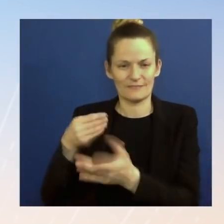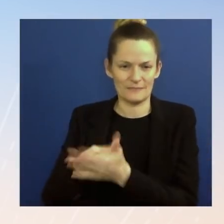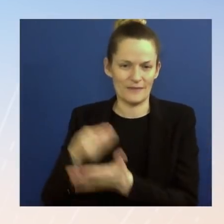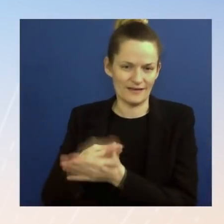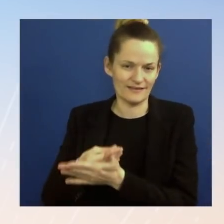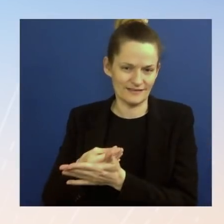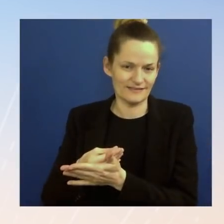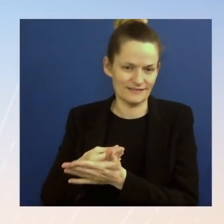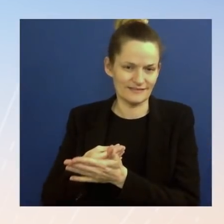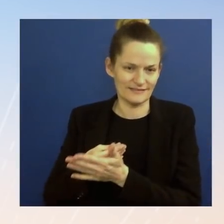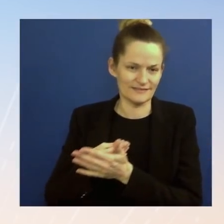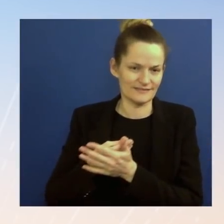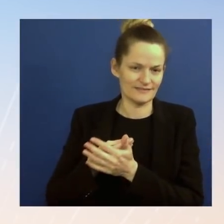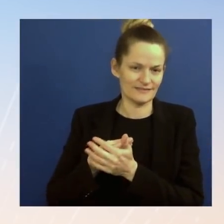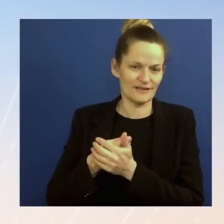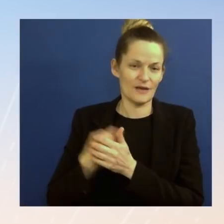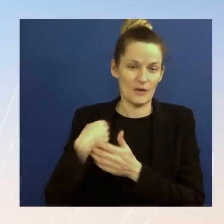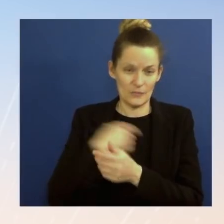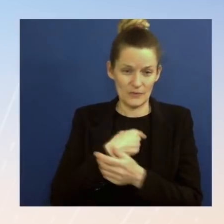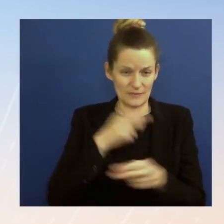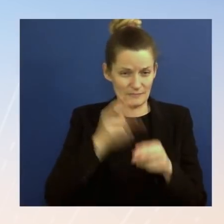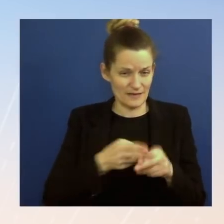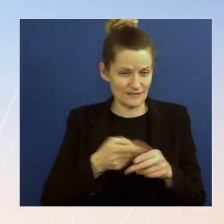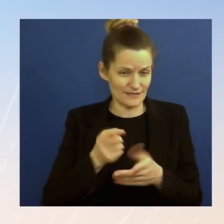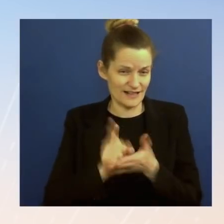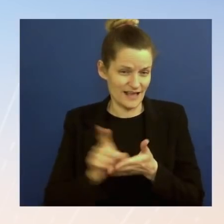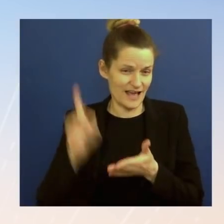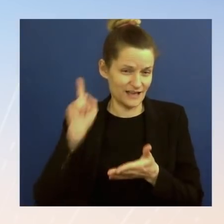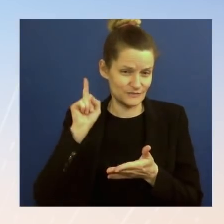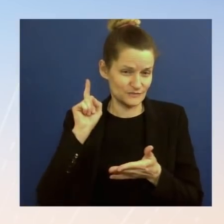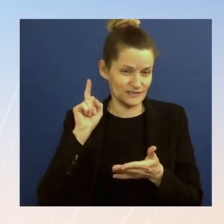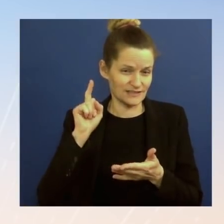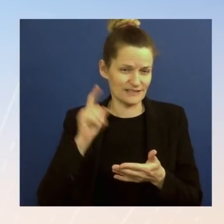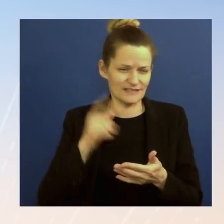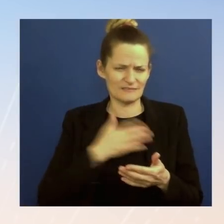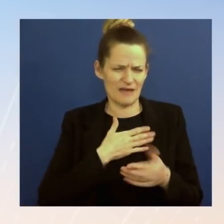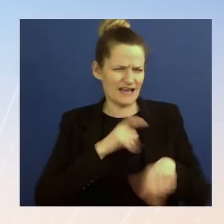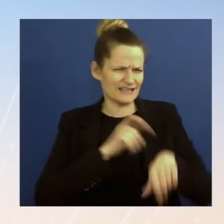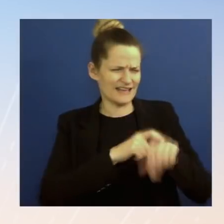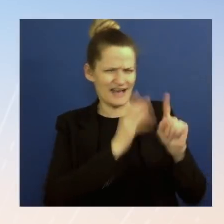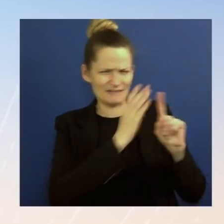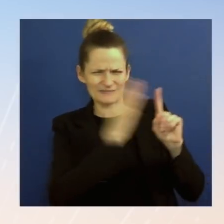all running together. But but without COVID response resources and additional money,